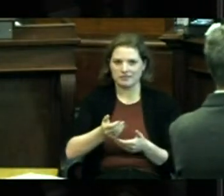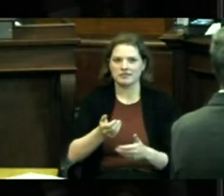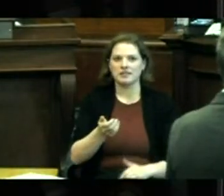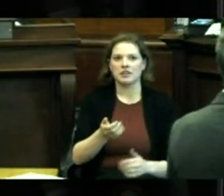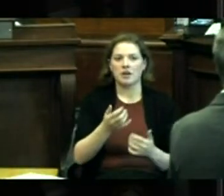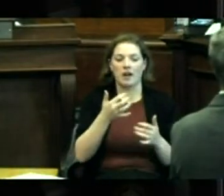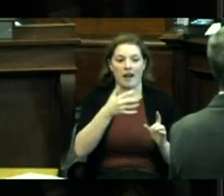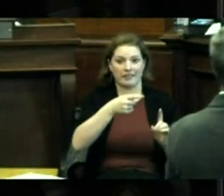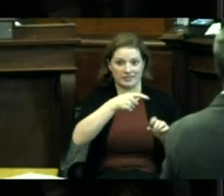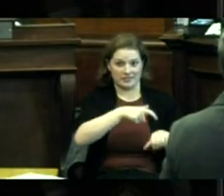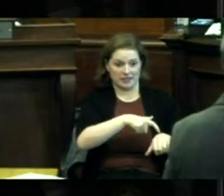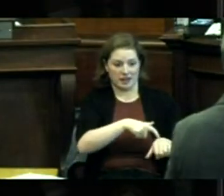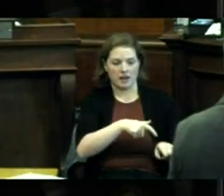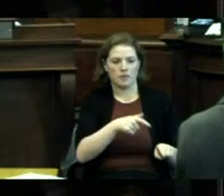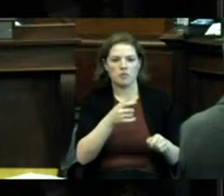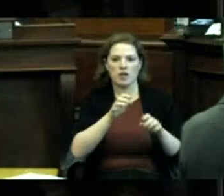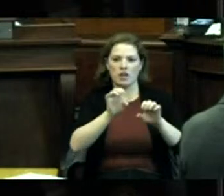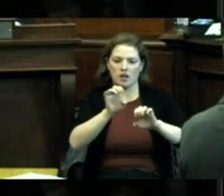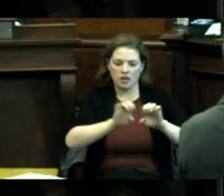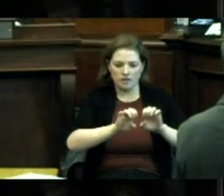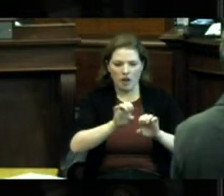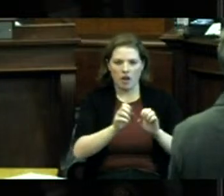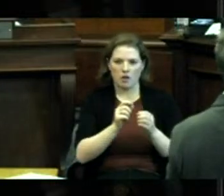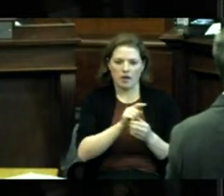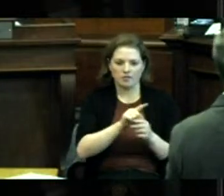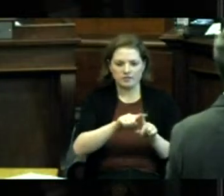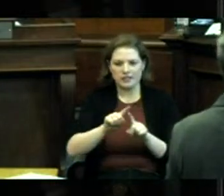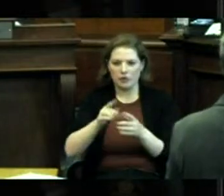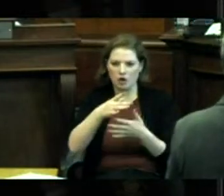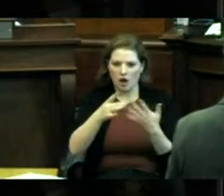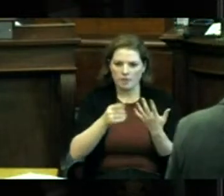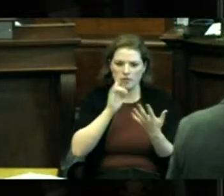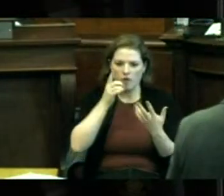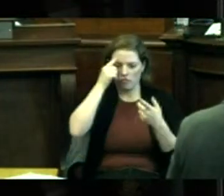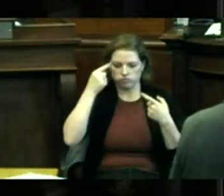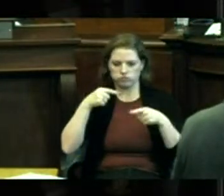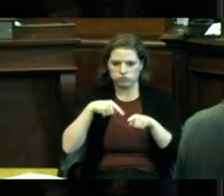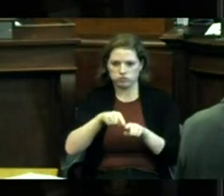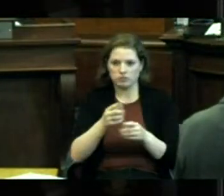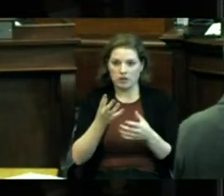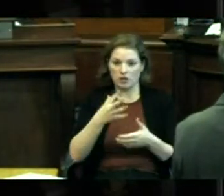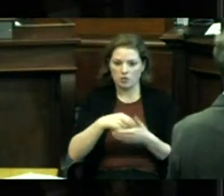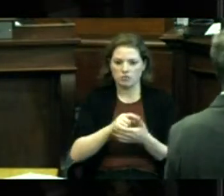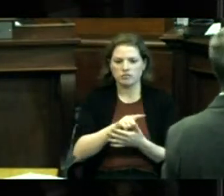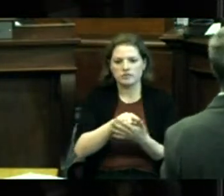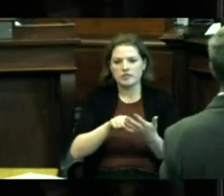2024. So in 2018, we began the process, and at that time, we